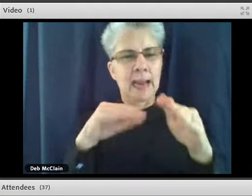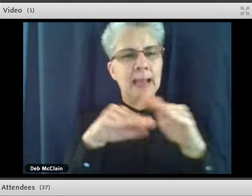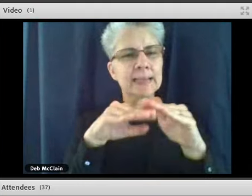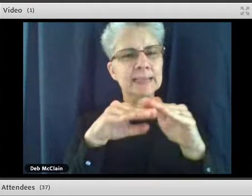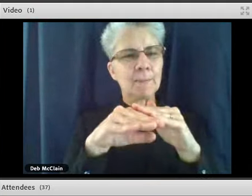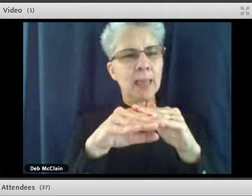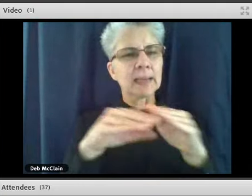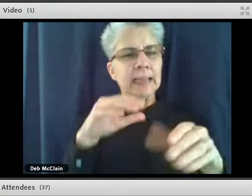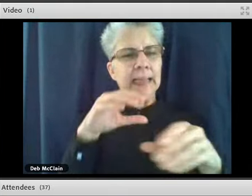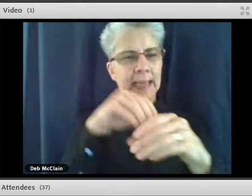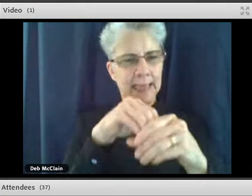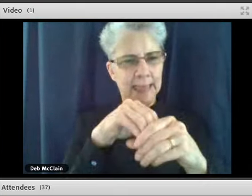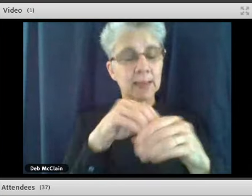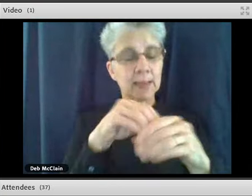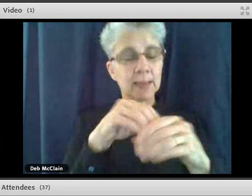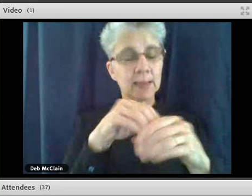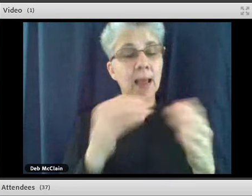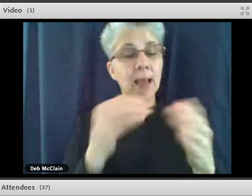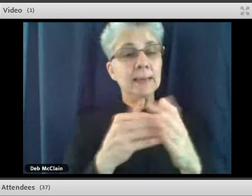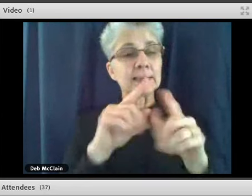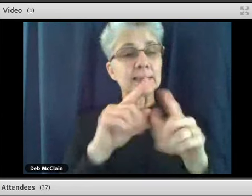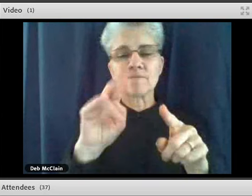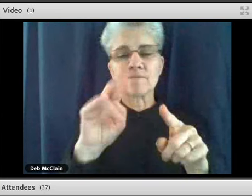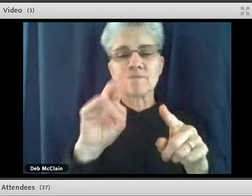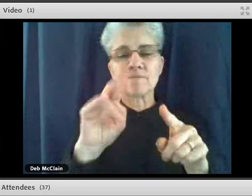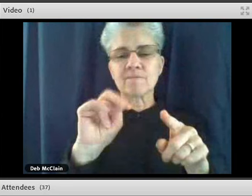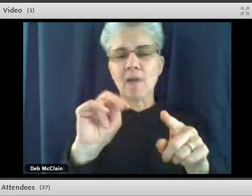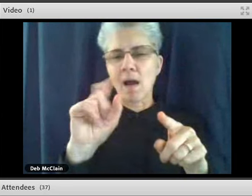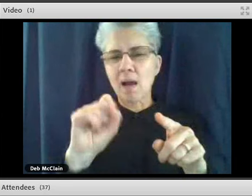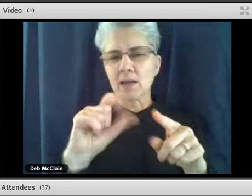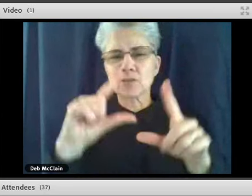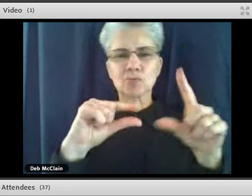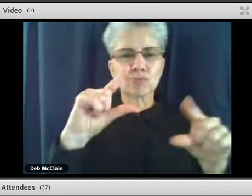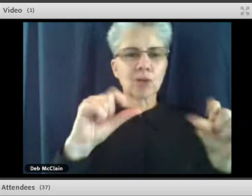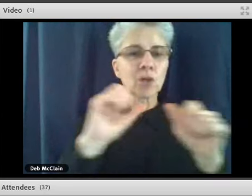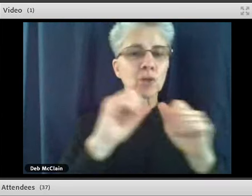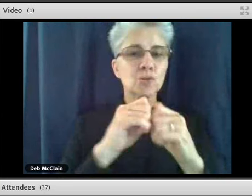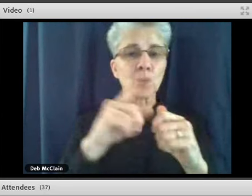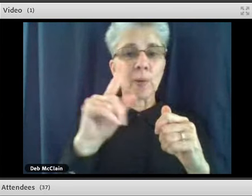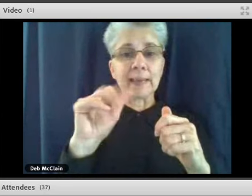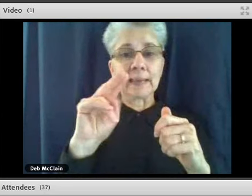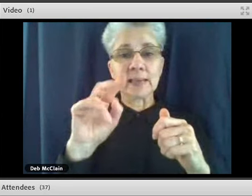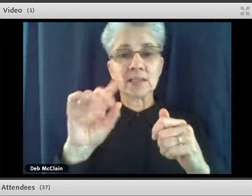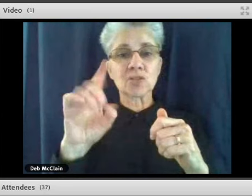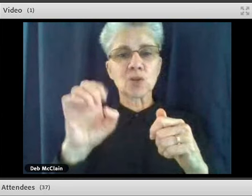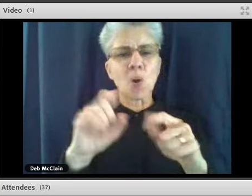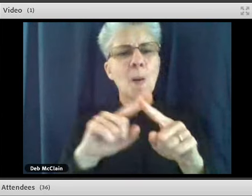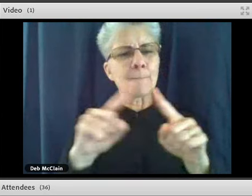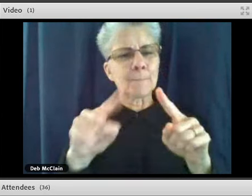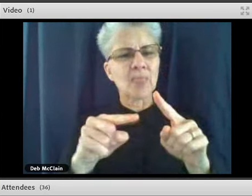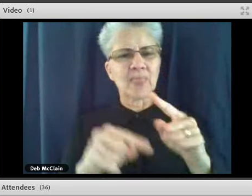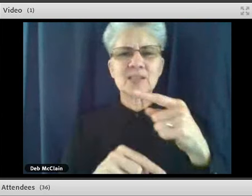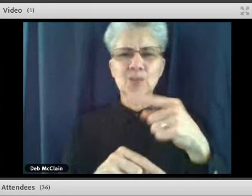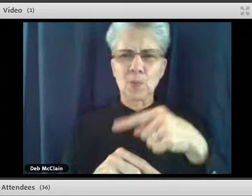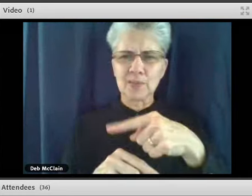they have content accessibility built in. Again, there's different fonts and things you can do with Kindle.